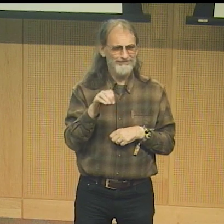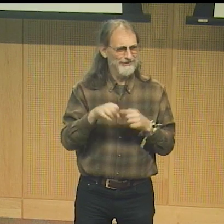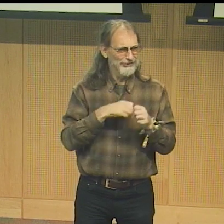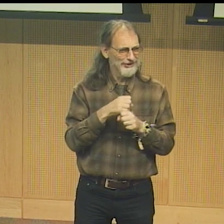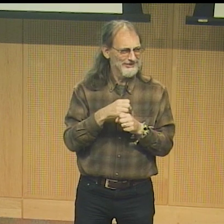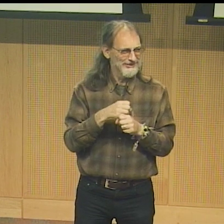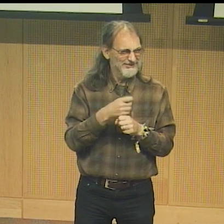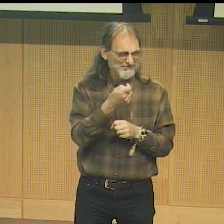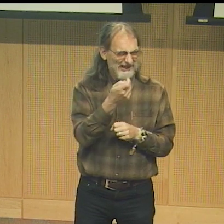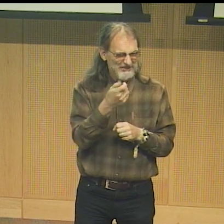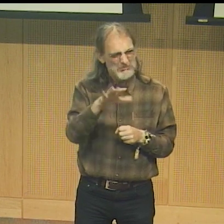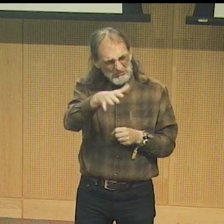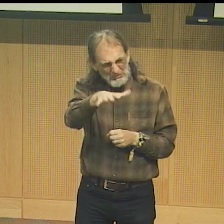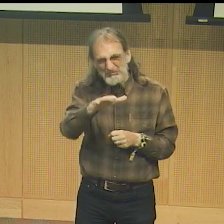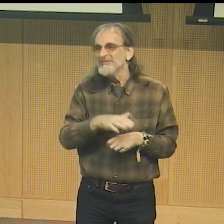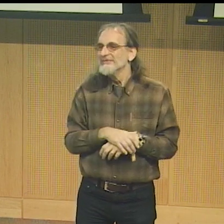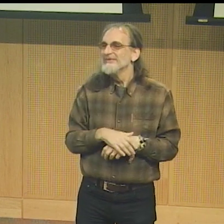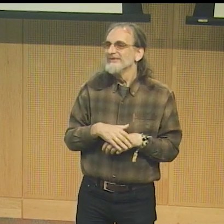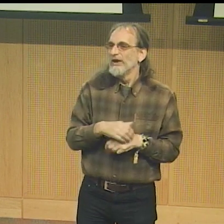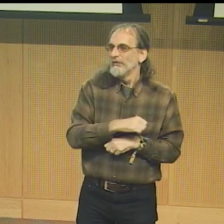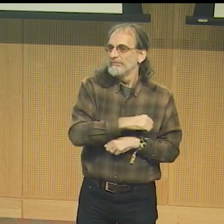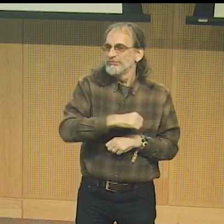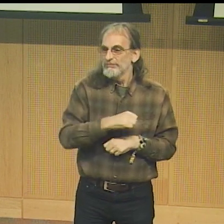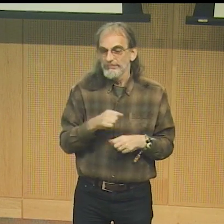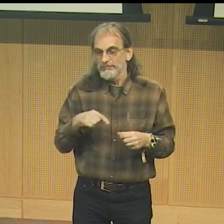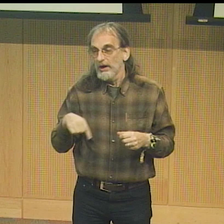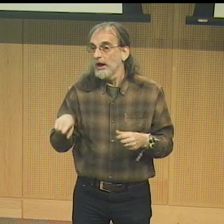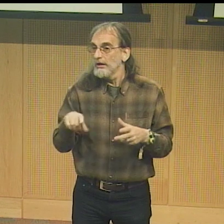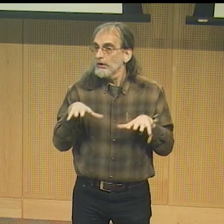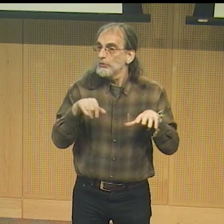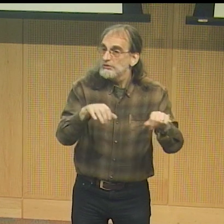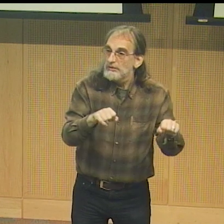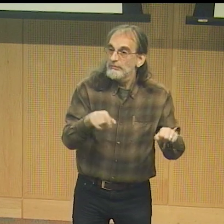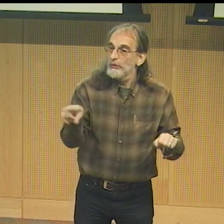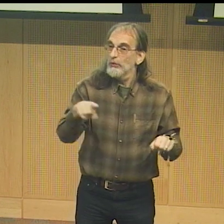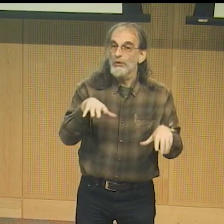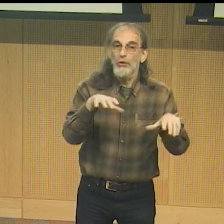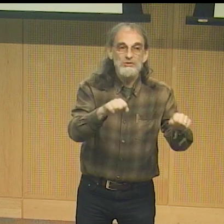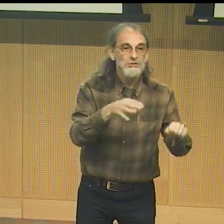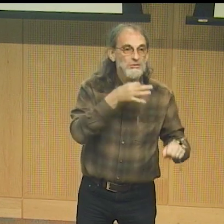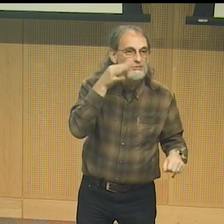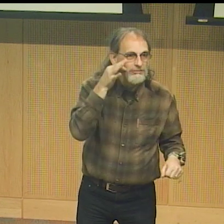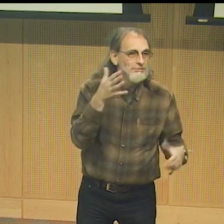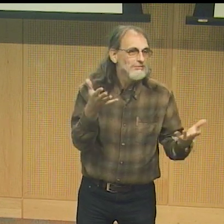that have been colonized, the Native Americans, other cultures. and they've all been studied